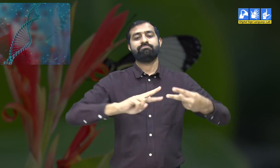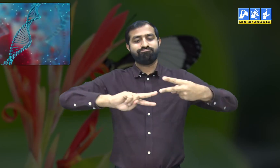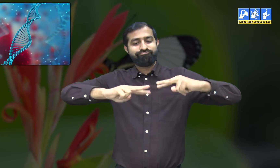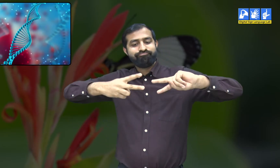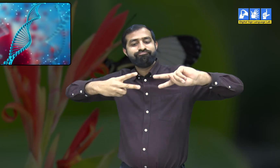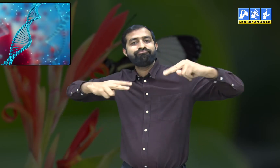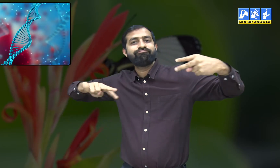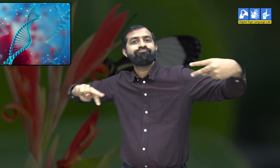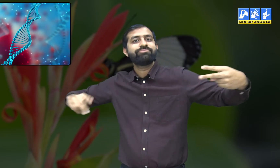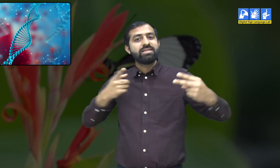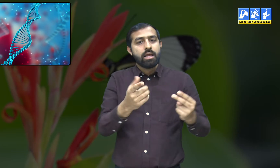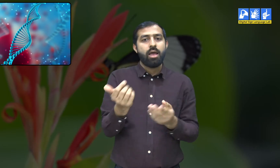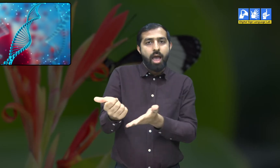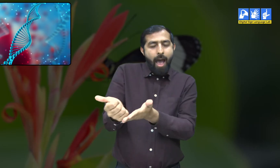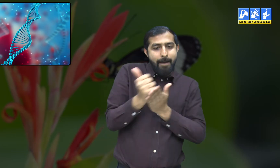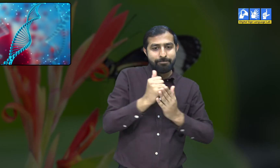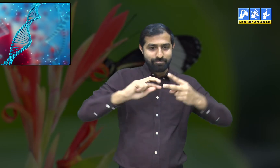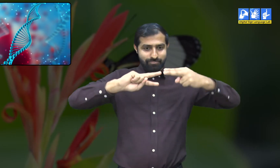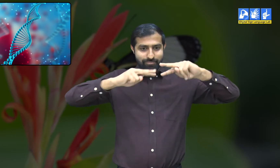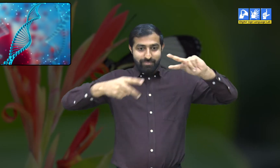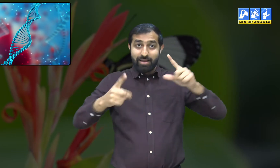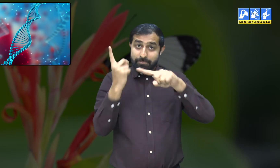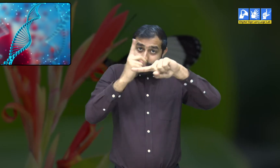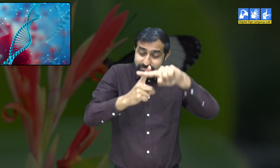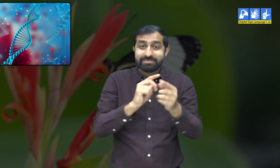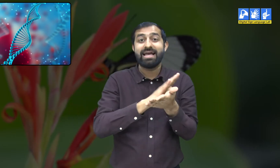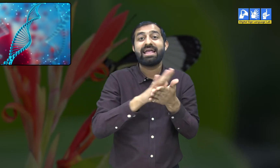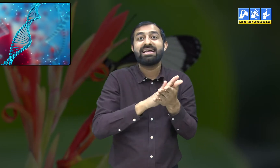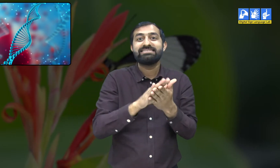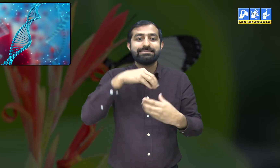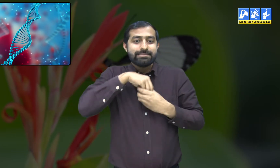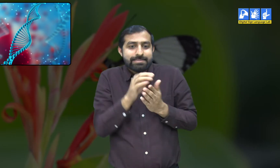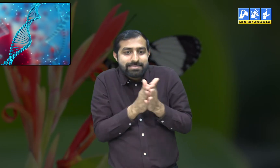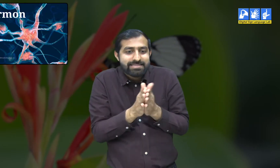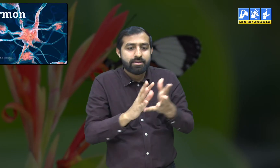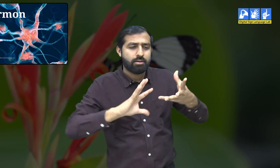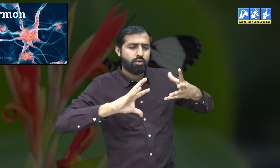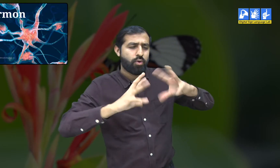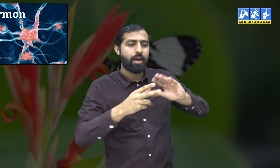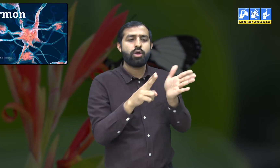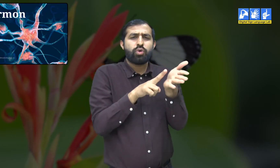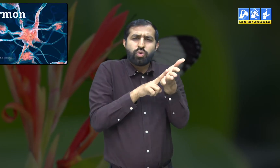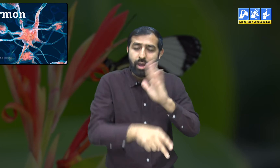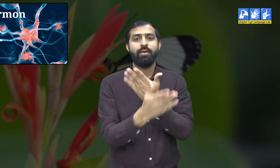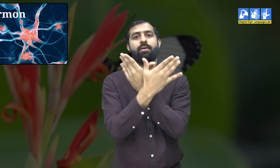DNA is the substance in the nucleus of a cell that controls heredity.